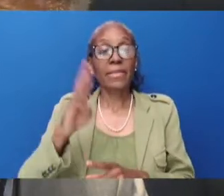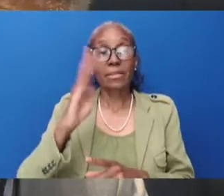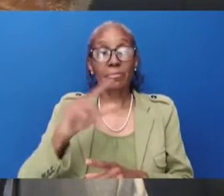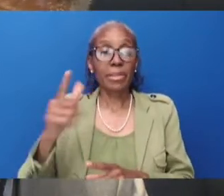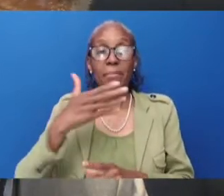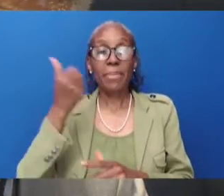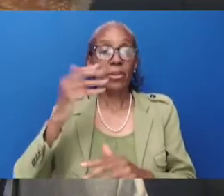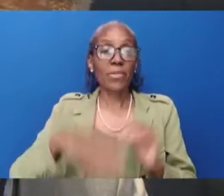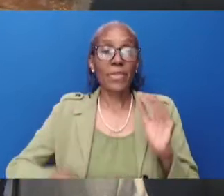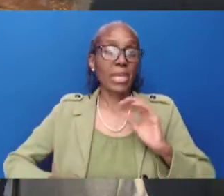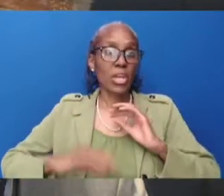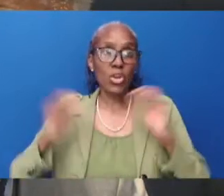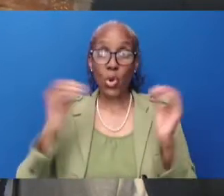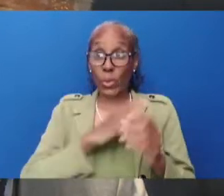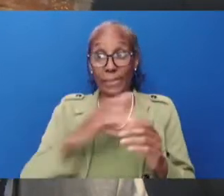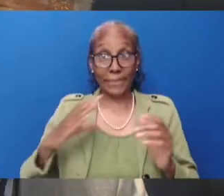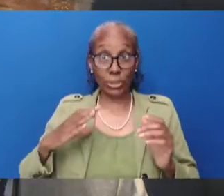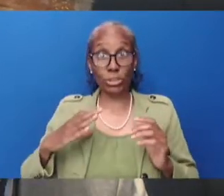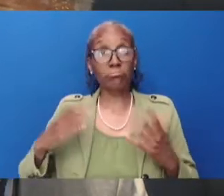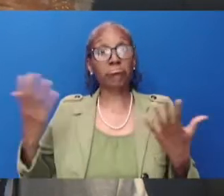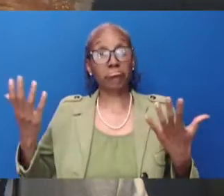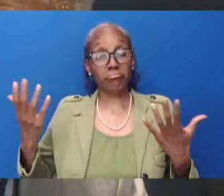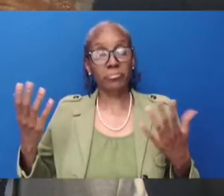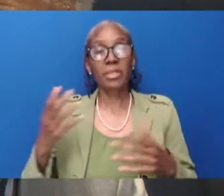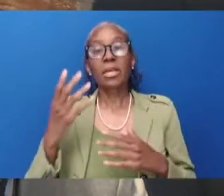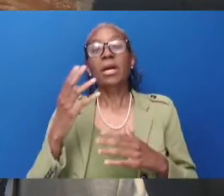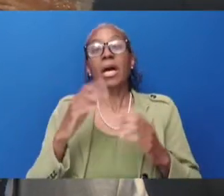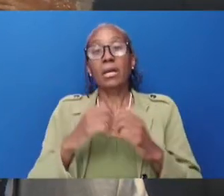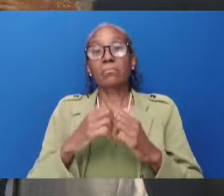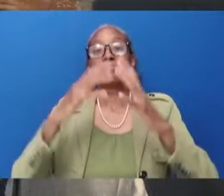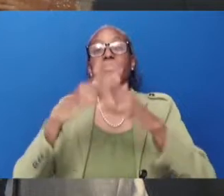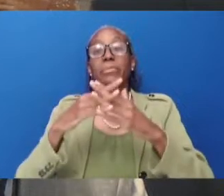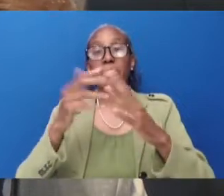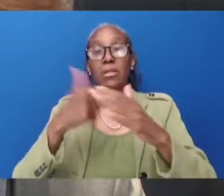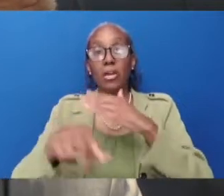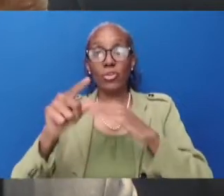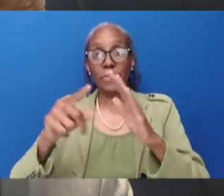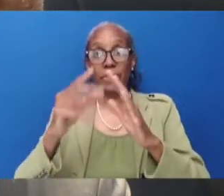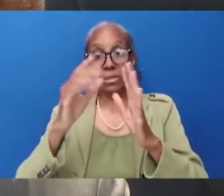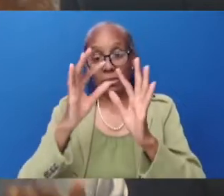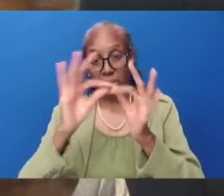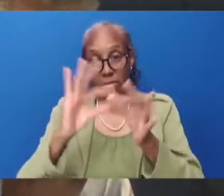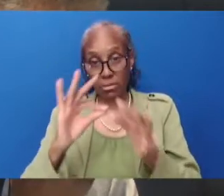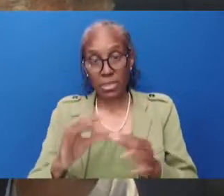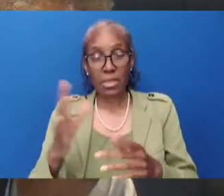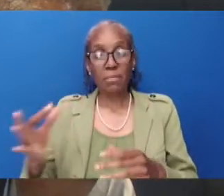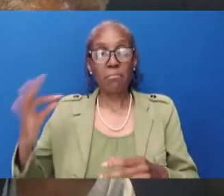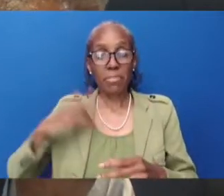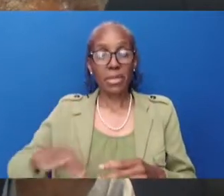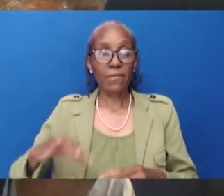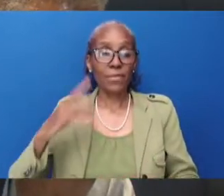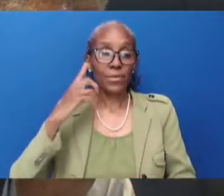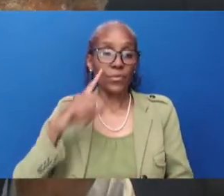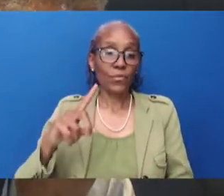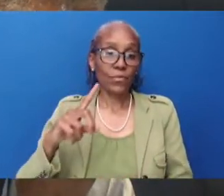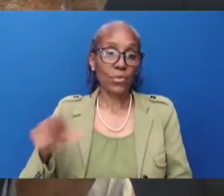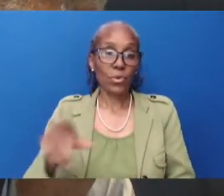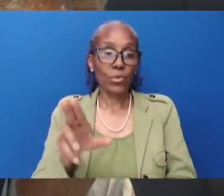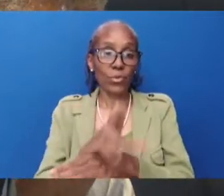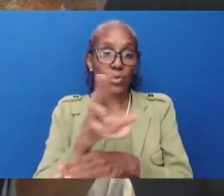THE COUNTY MANAGERS THAT ARE IMPACTED, THAT THIS BILL IS BETTER THAN NOT HAVING A